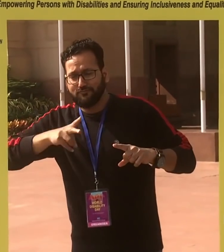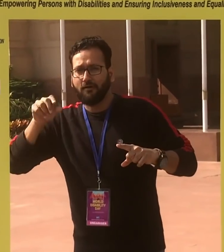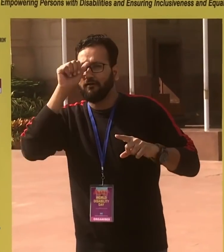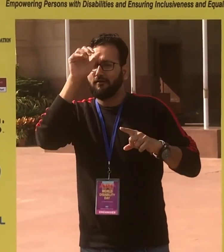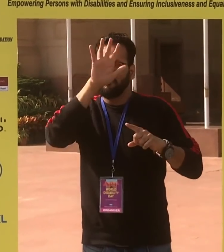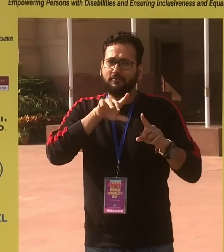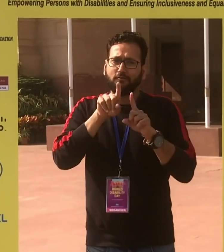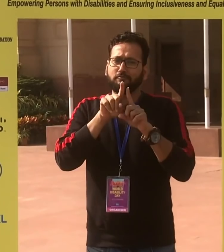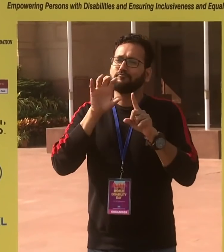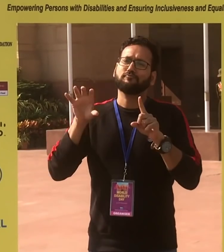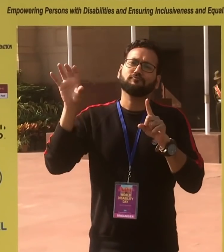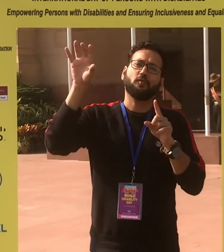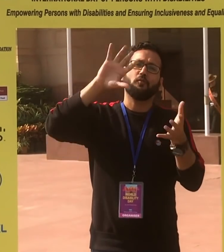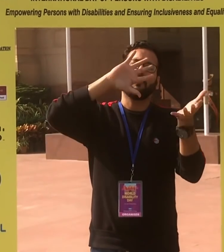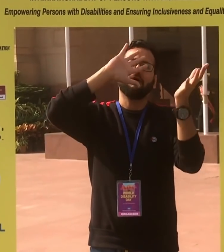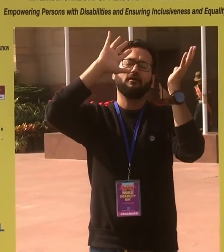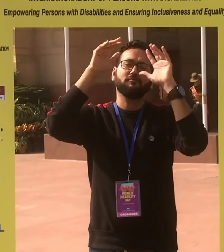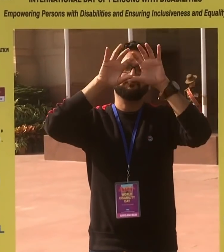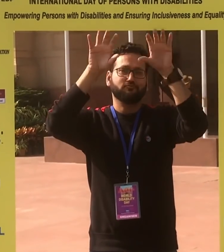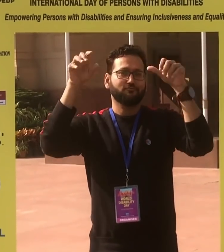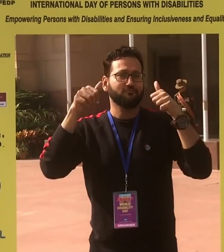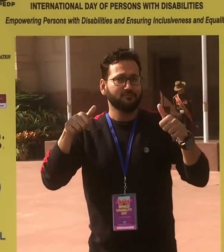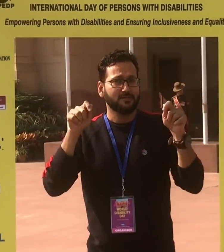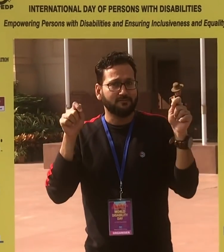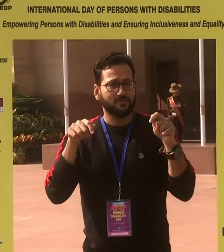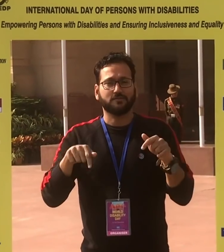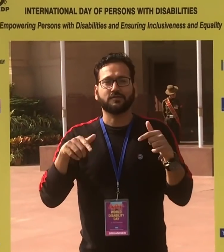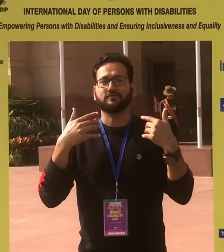are celebrating this event in India as well as in other countries.